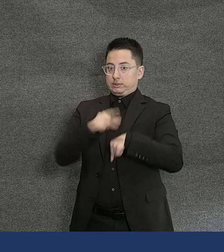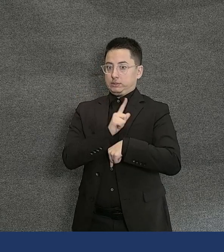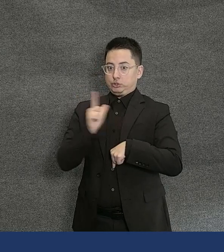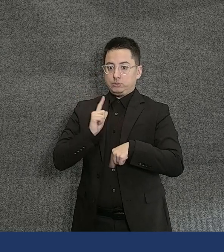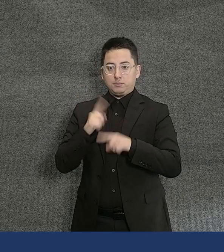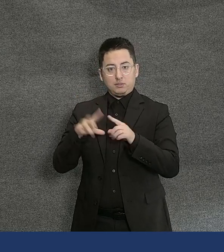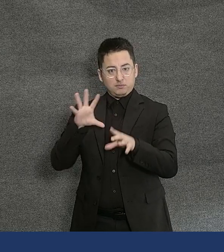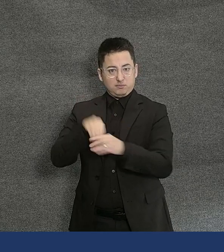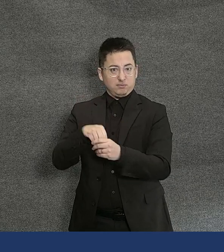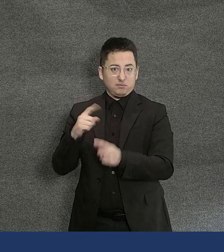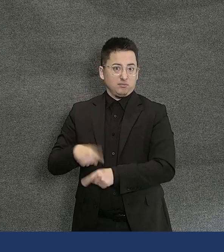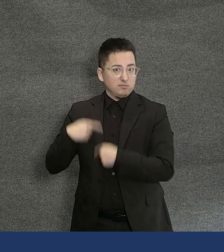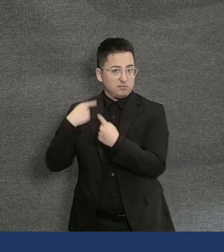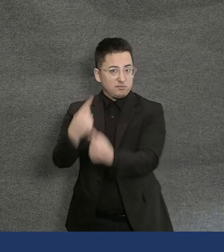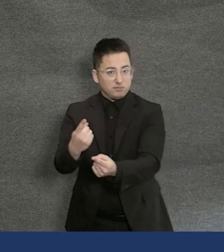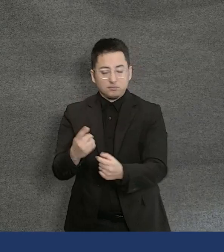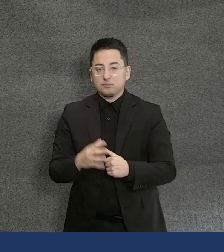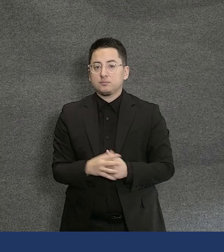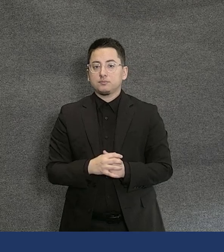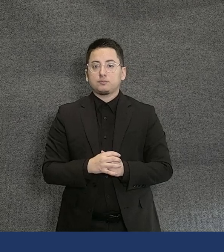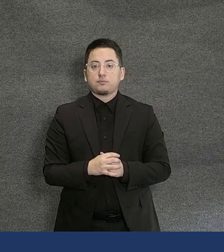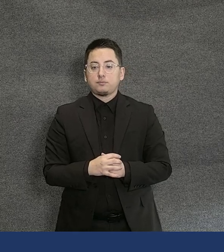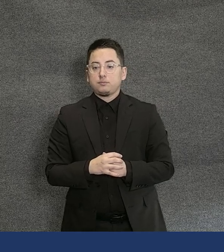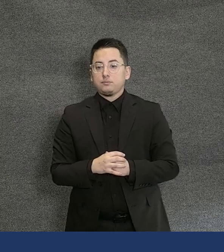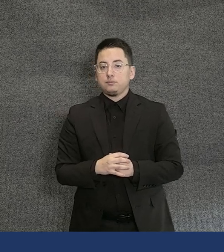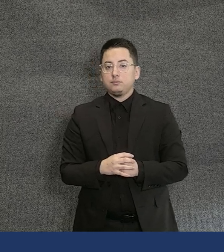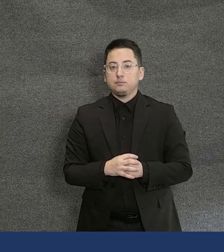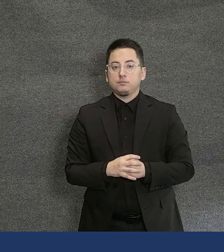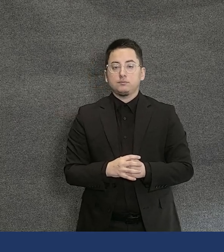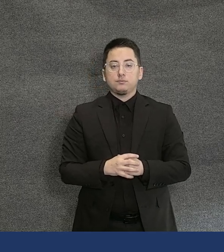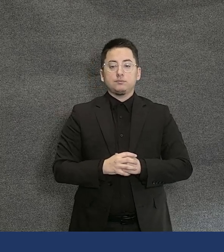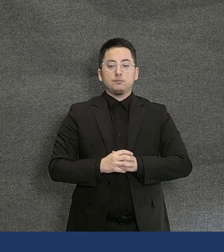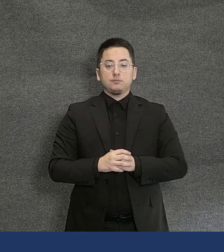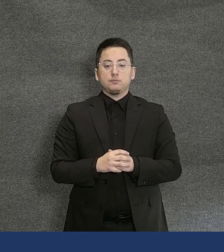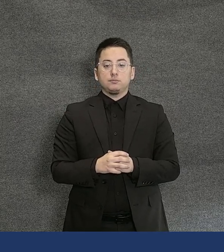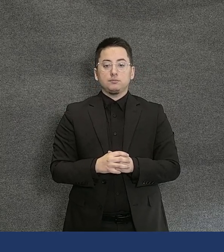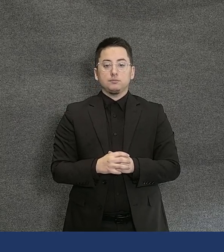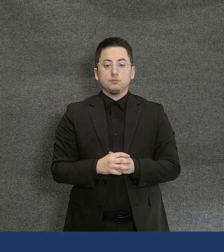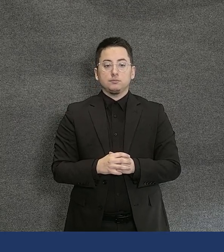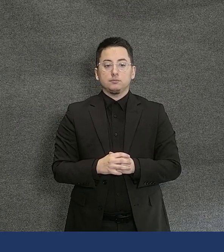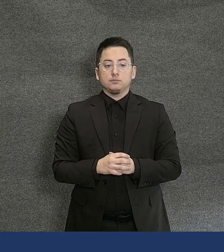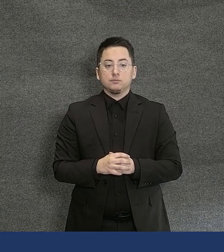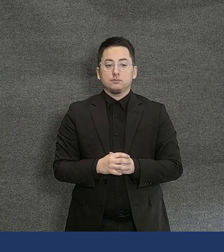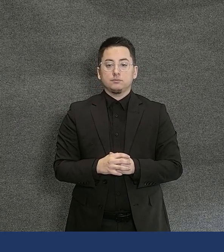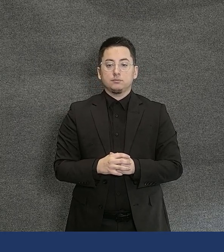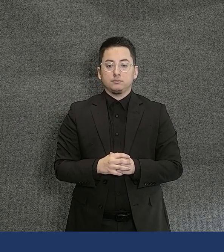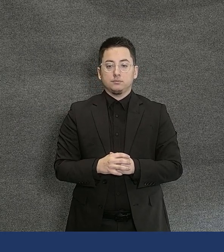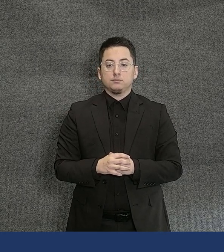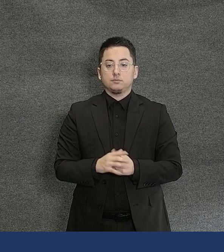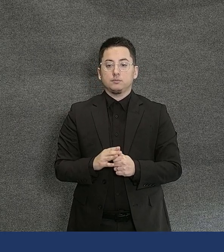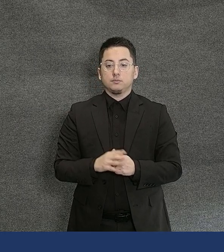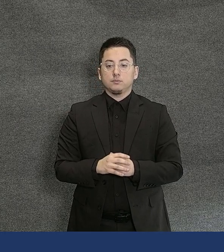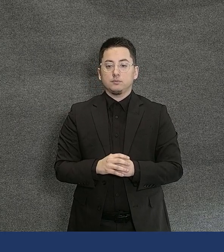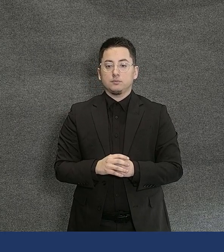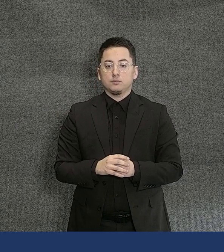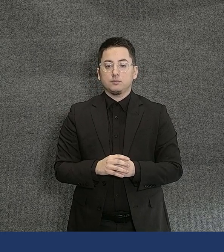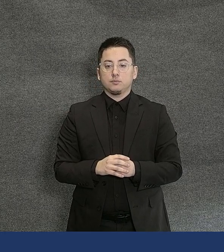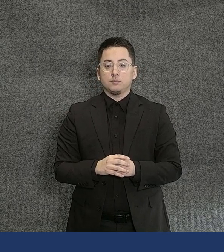in your personal and professional lives. So please introduce yourselves and help us understand what's